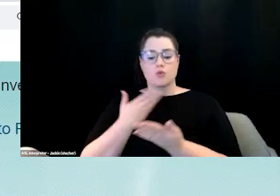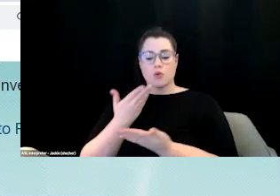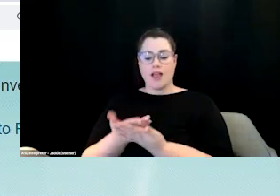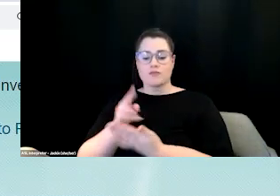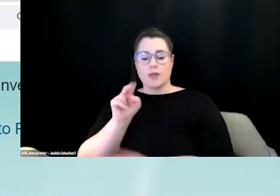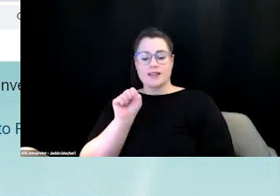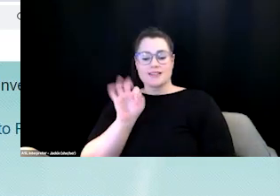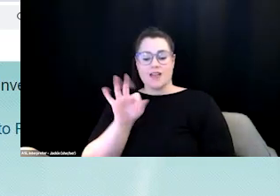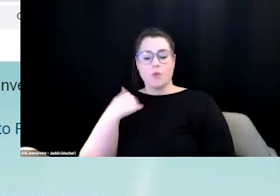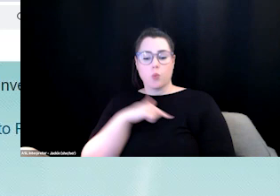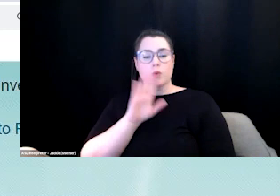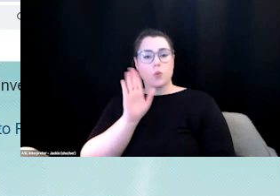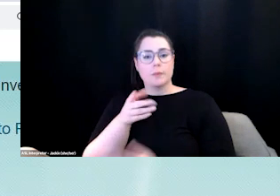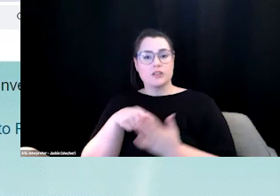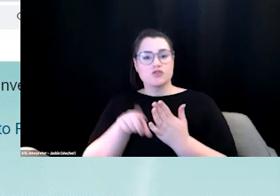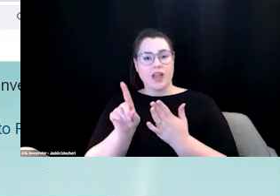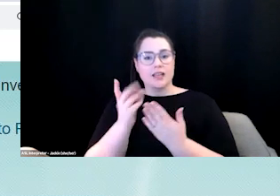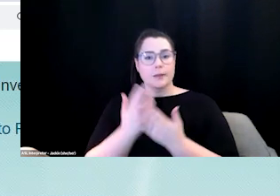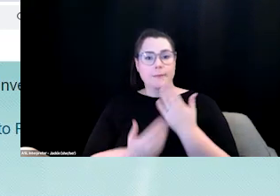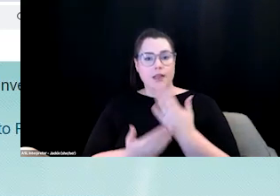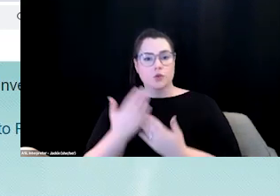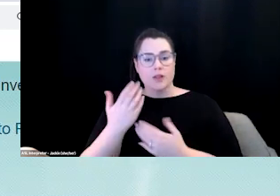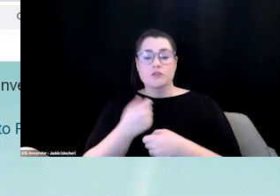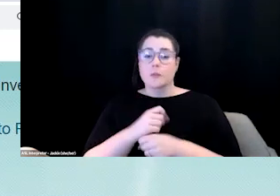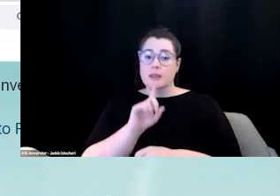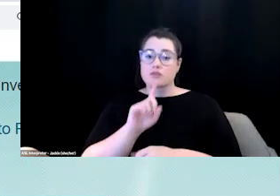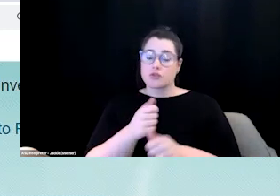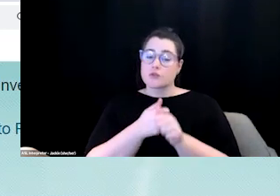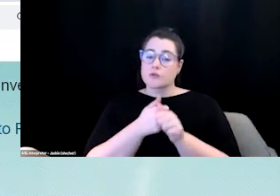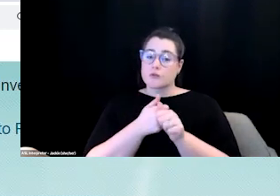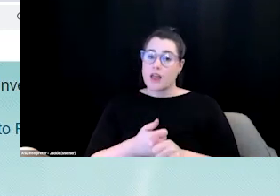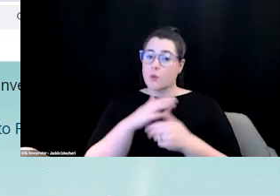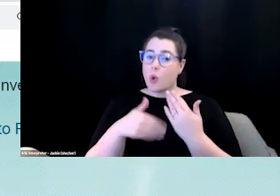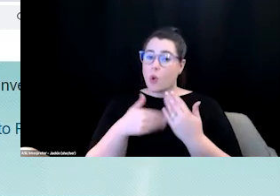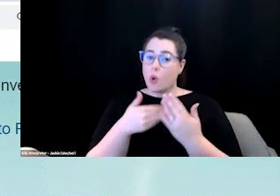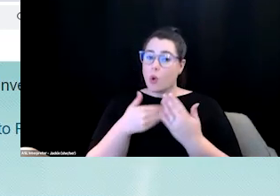So just make sure that you know and adhere to all the font and margin requirements.